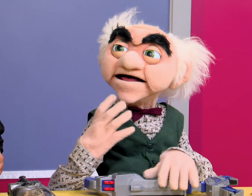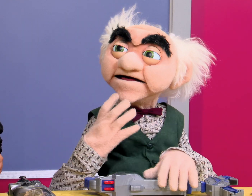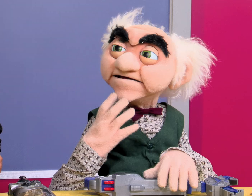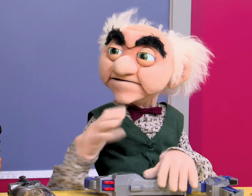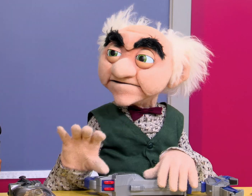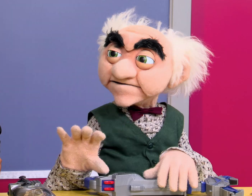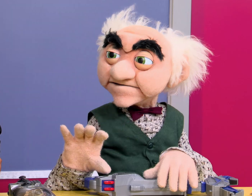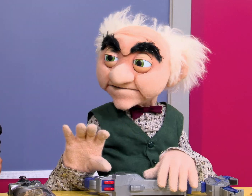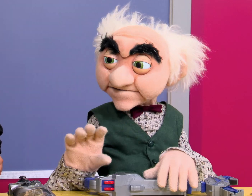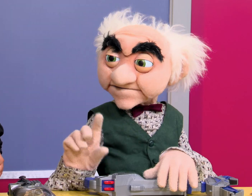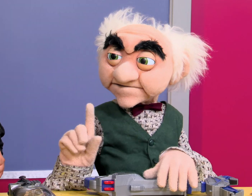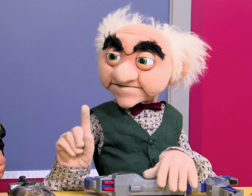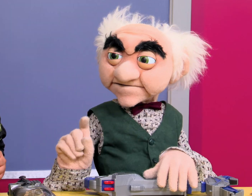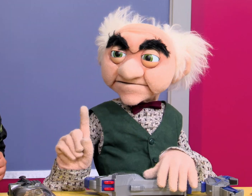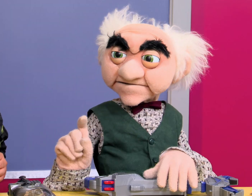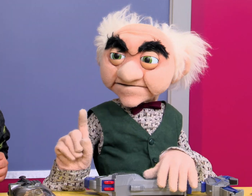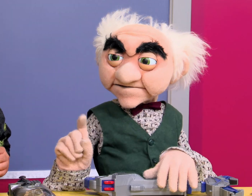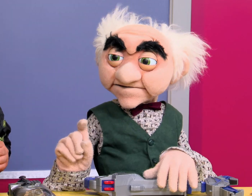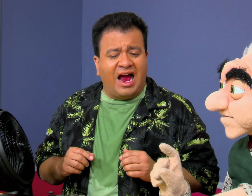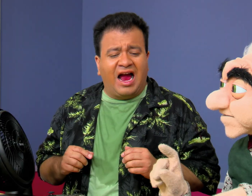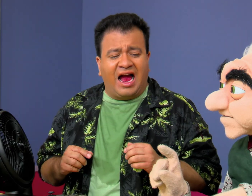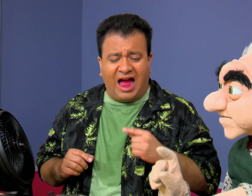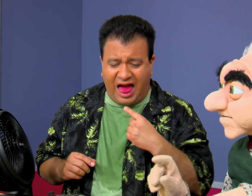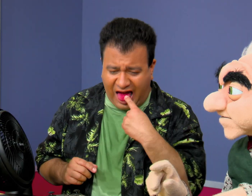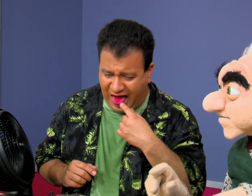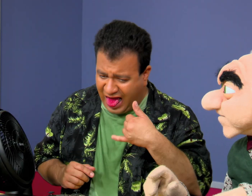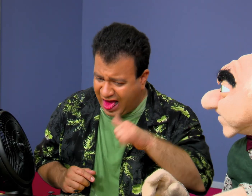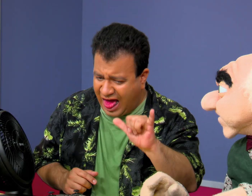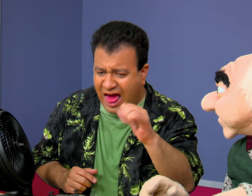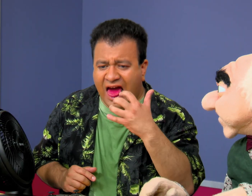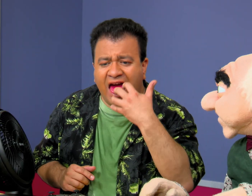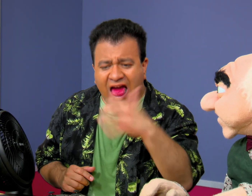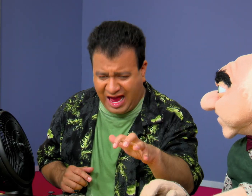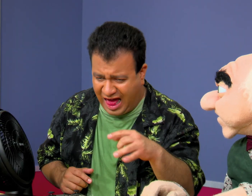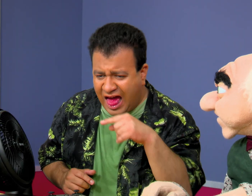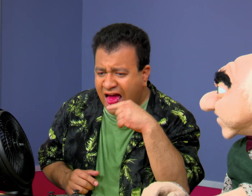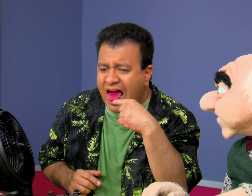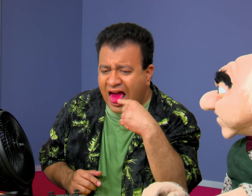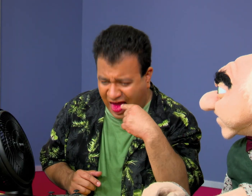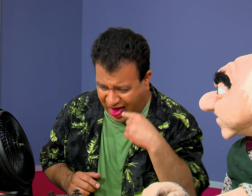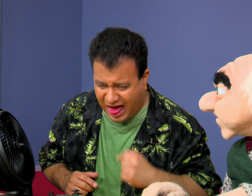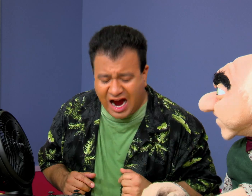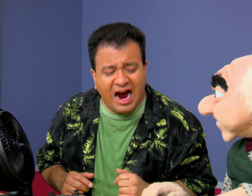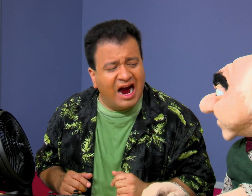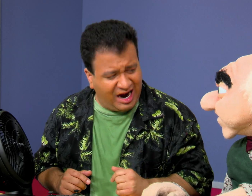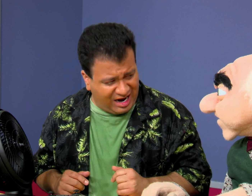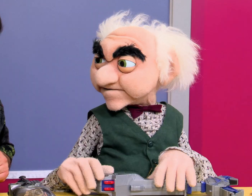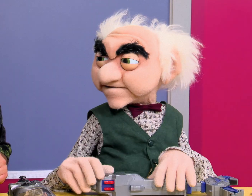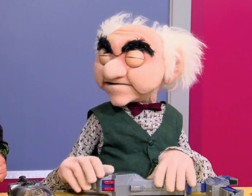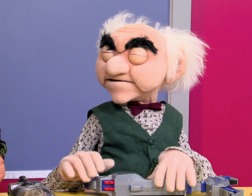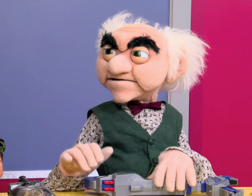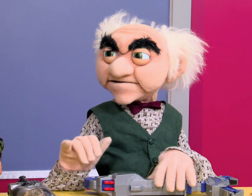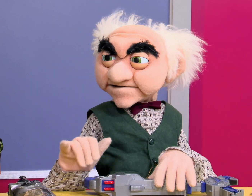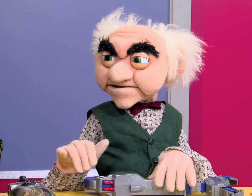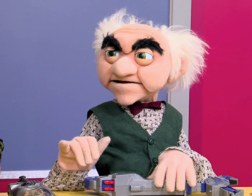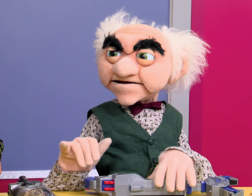IS YOUR TONGUE STILL FEELING HOT? YES, MY TONGUE IS STILL HOT. SEE IT?